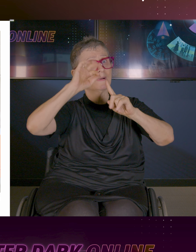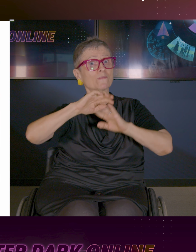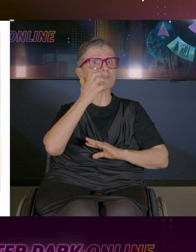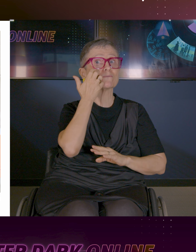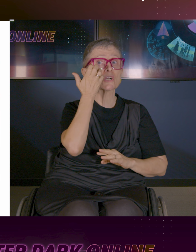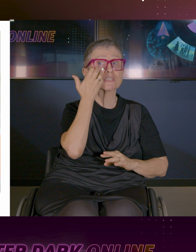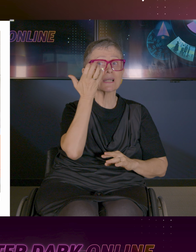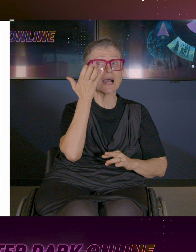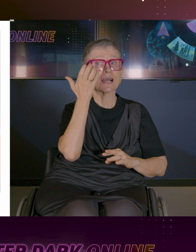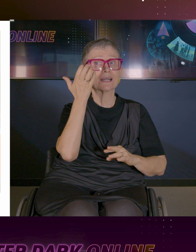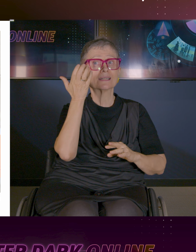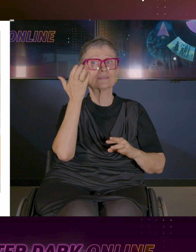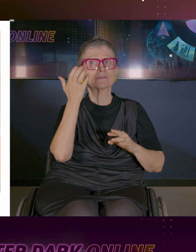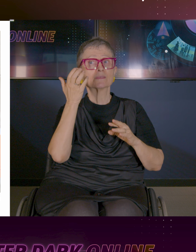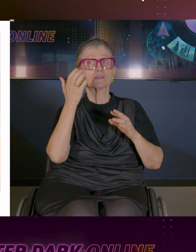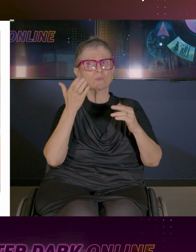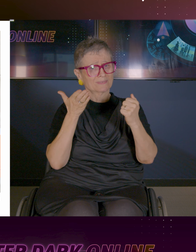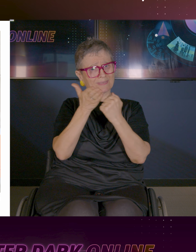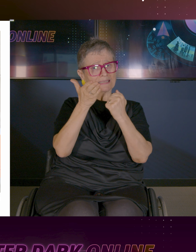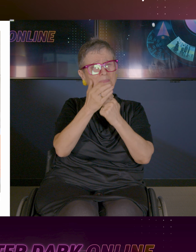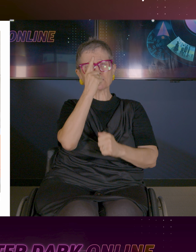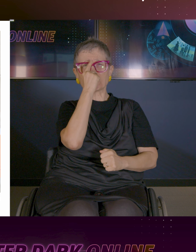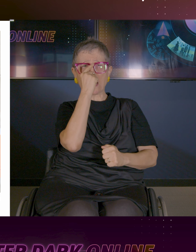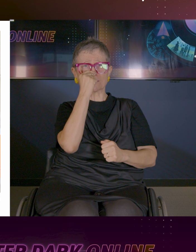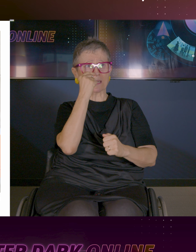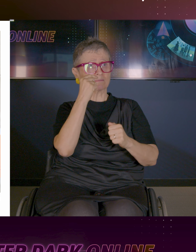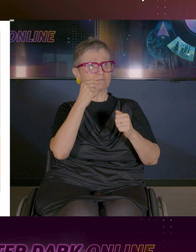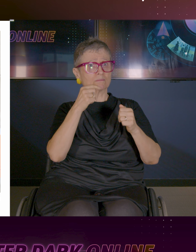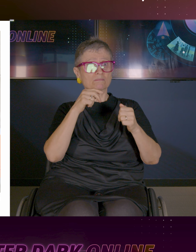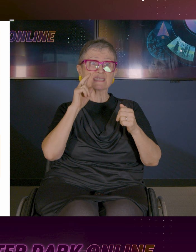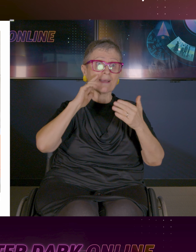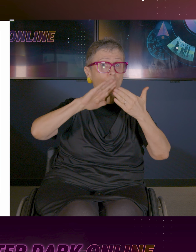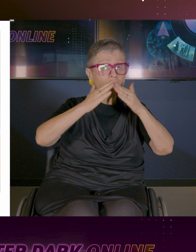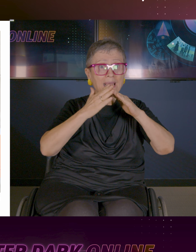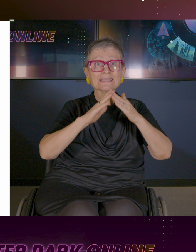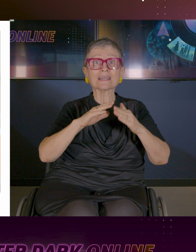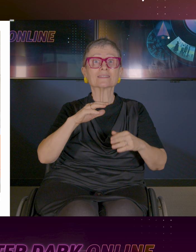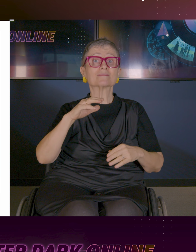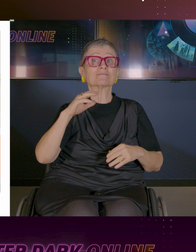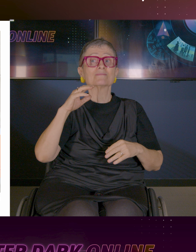to ensure that updates and improvements for the future for accessibility are possible for the Deaf